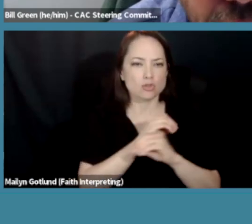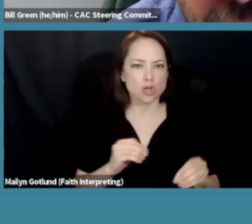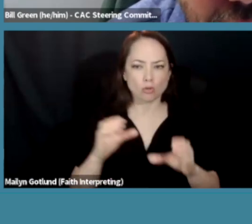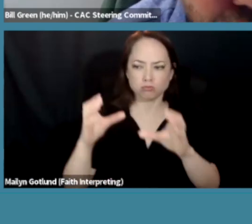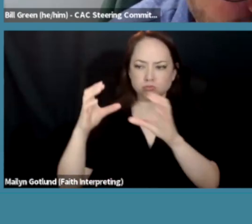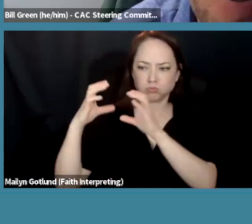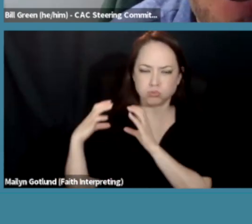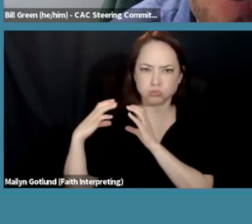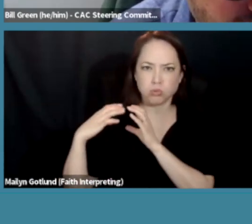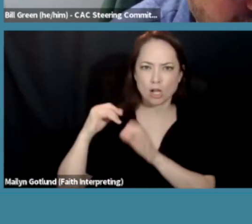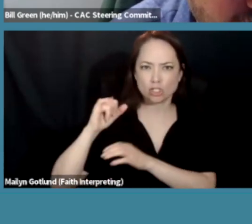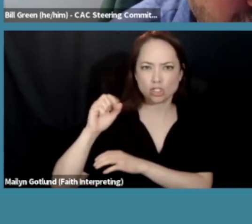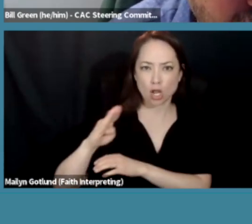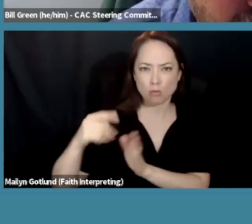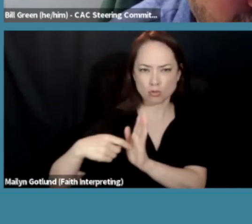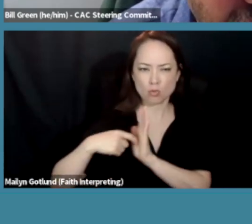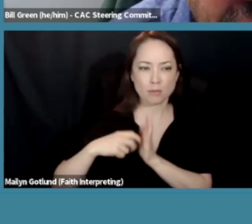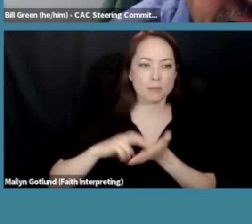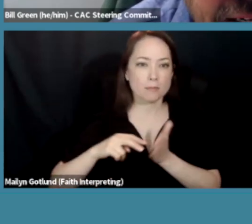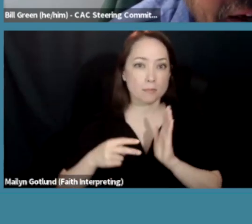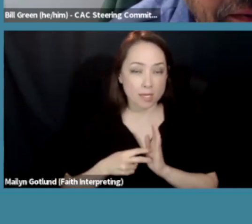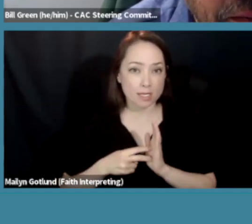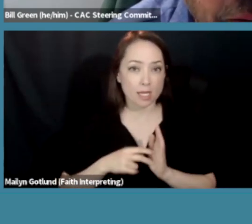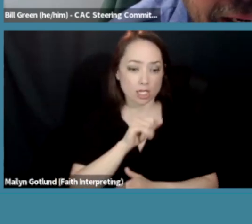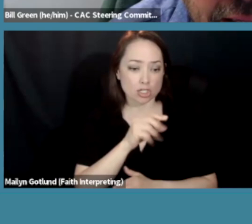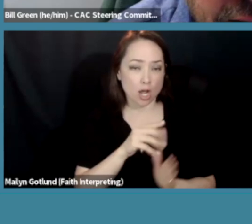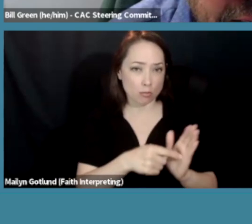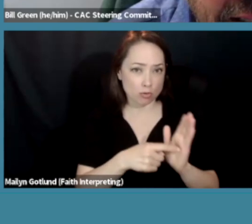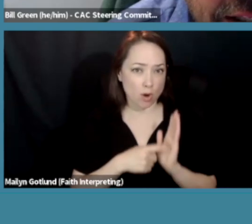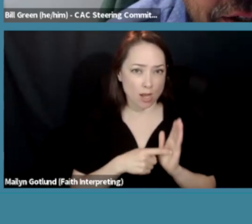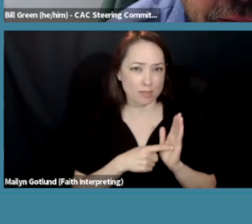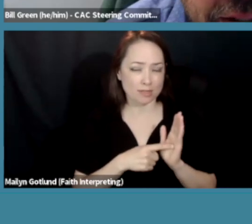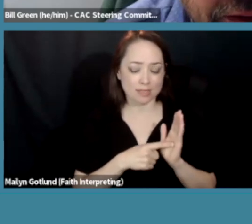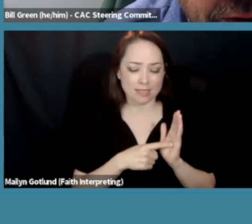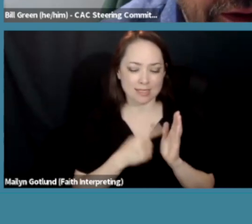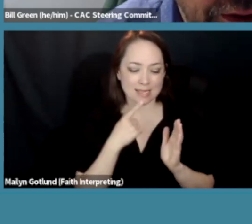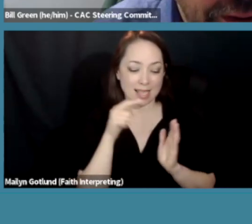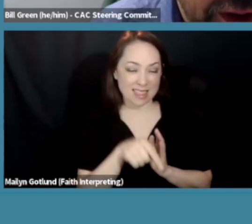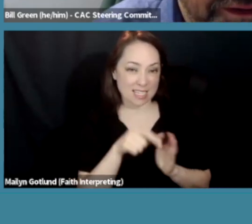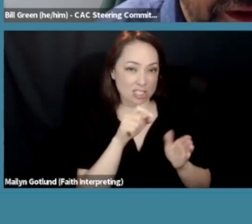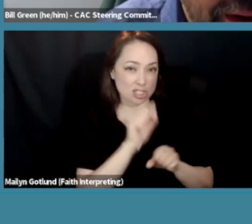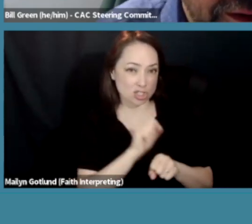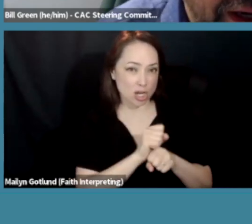For instance, putting in a job requirement unnecessary weight, saying that this job needs to be able to lift 50 pounds of weight